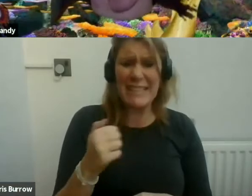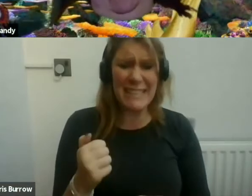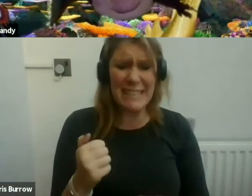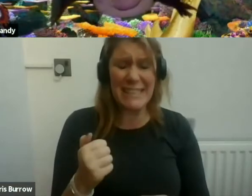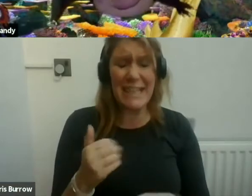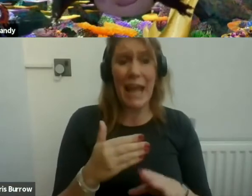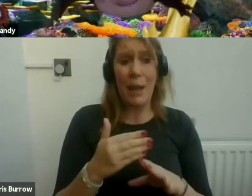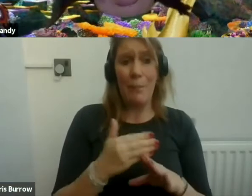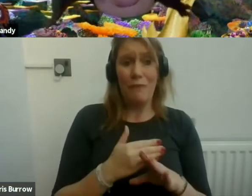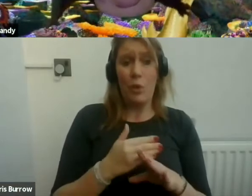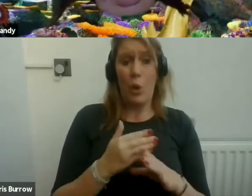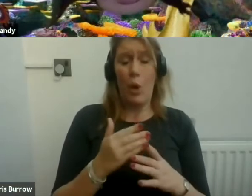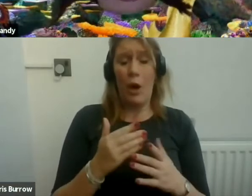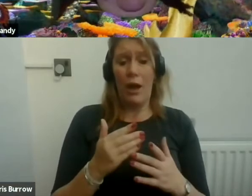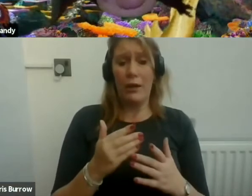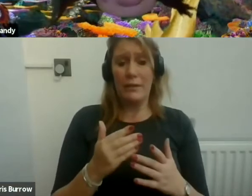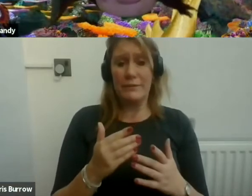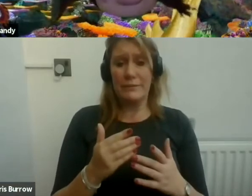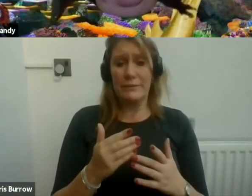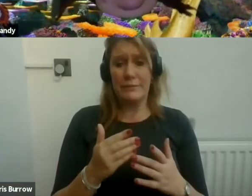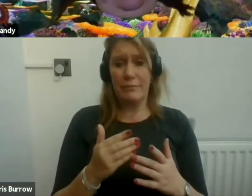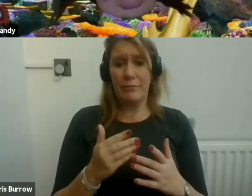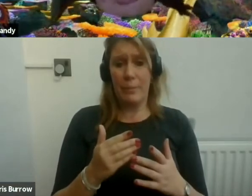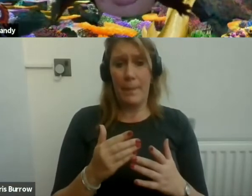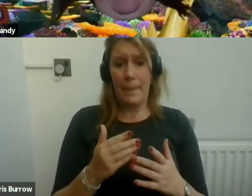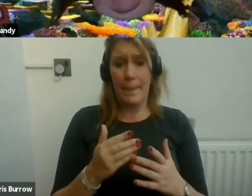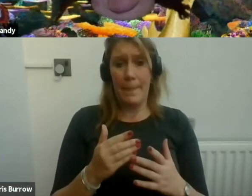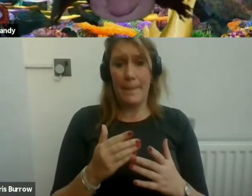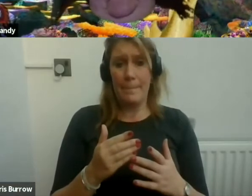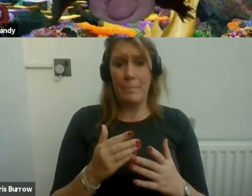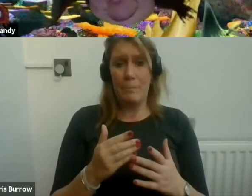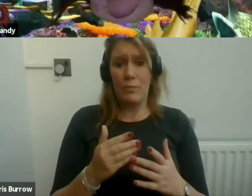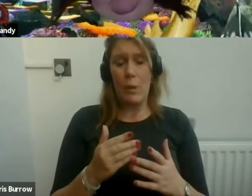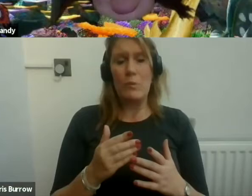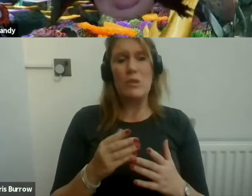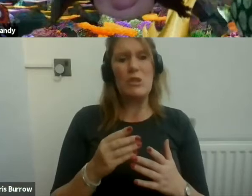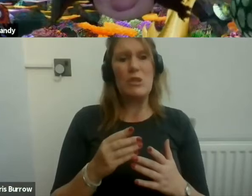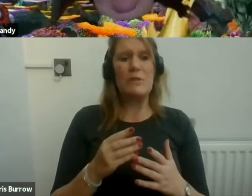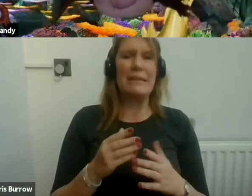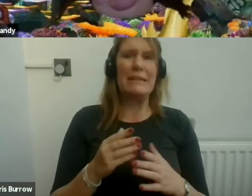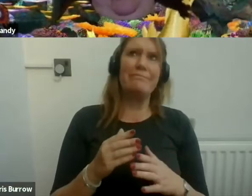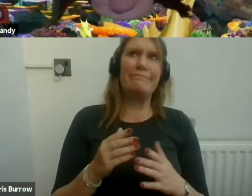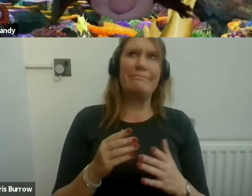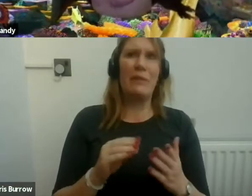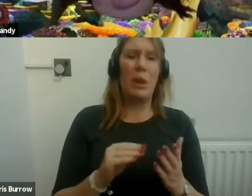unpaid, not unpaid but not funded